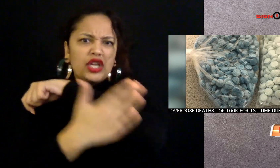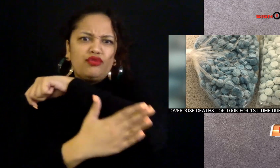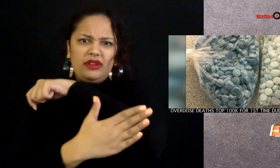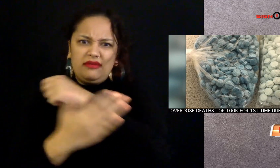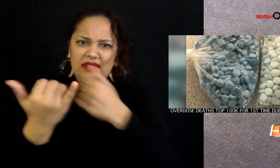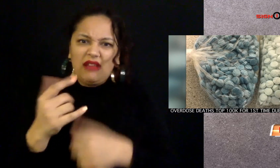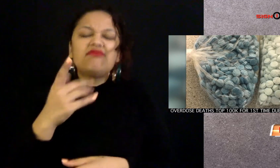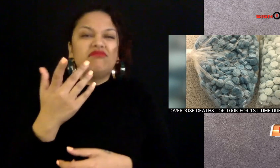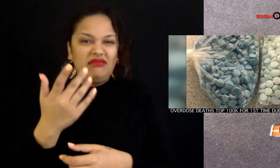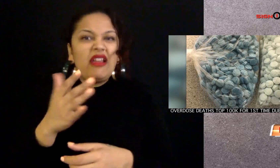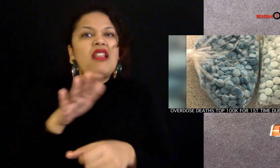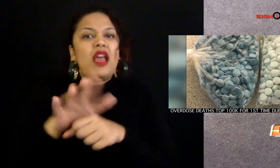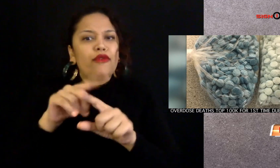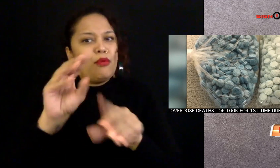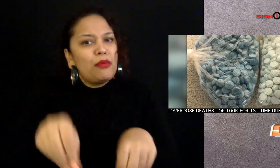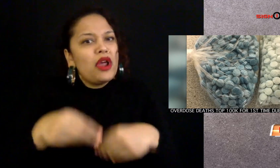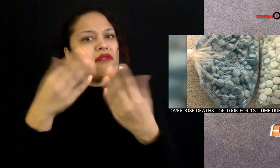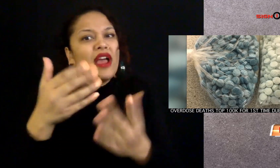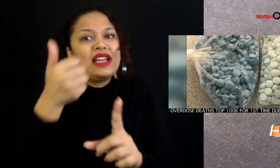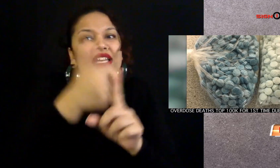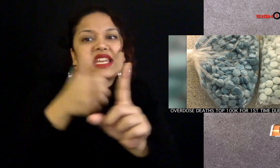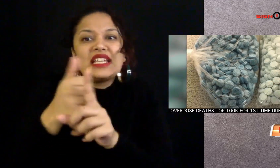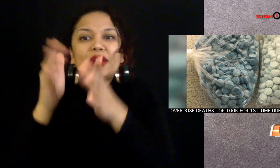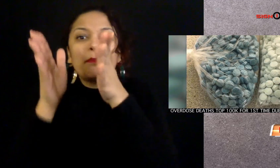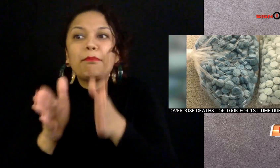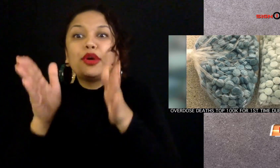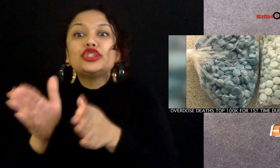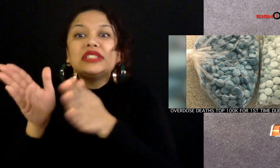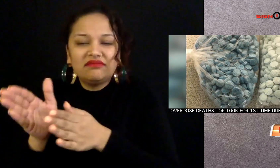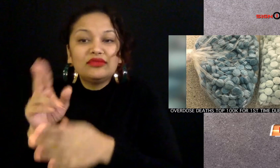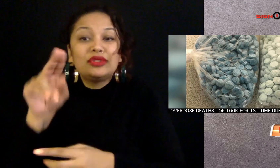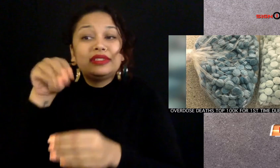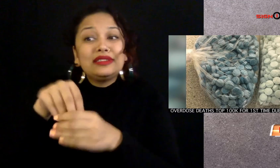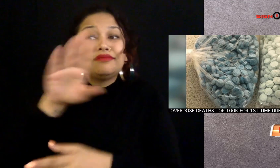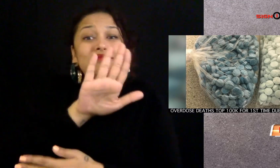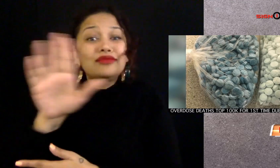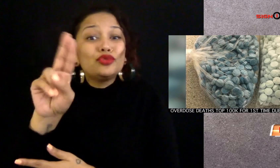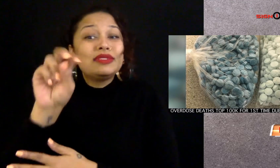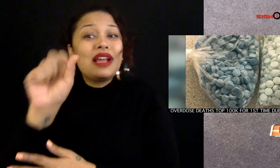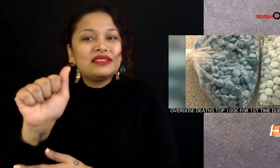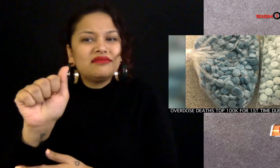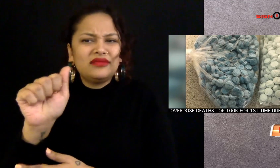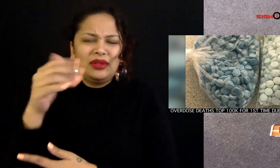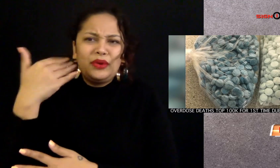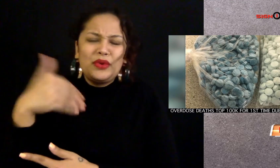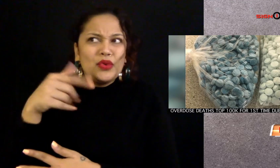fentanyl in the country right now there is enough to give every person in the United